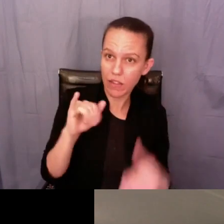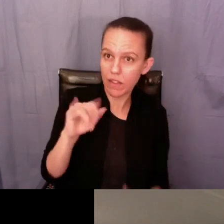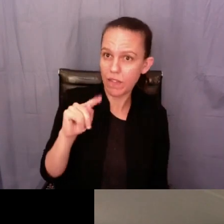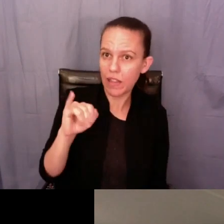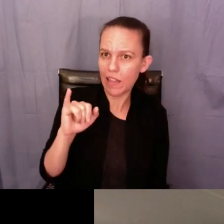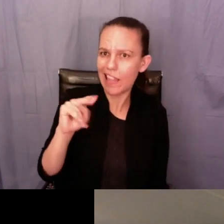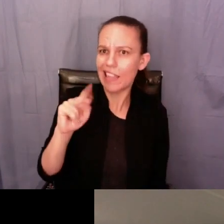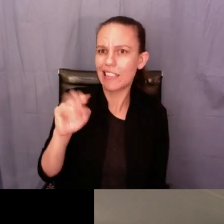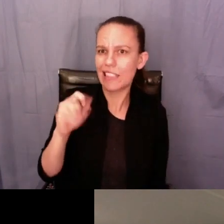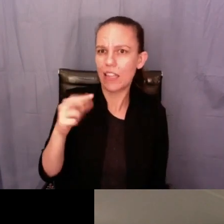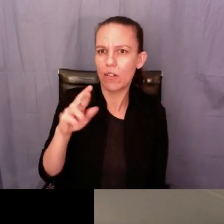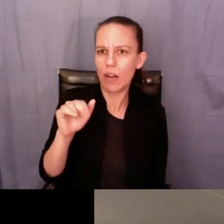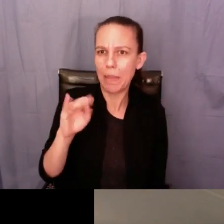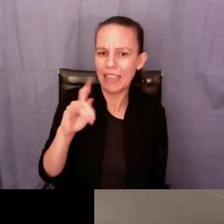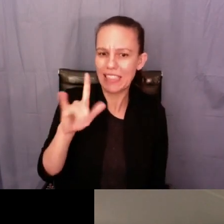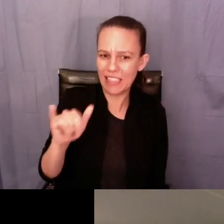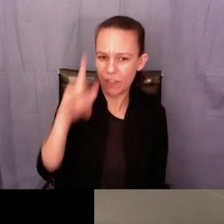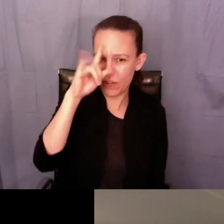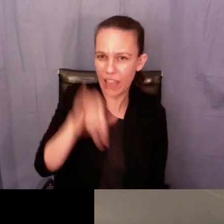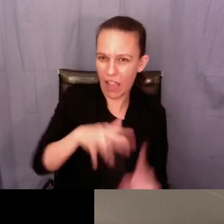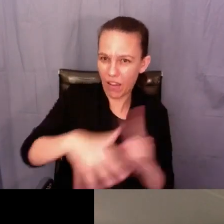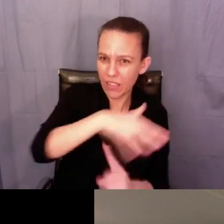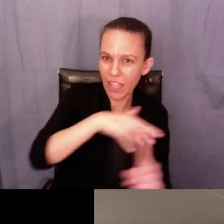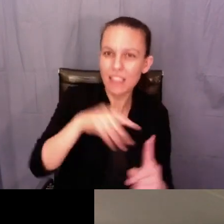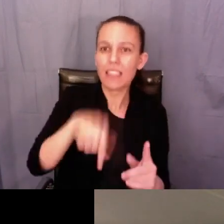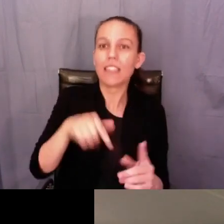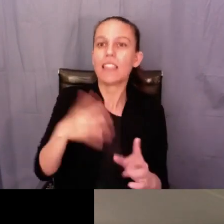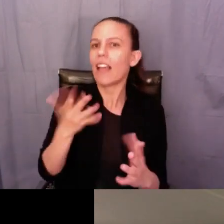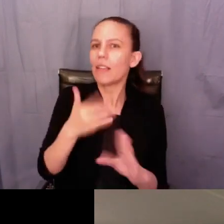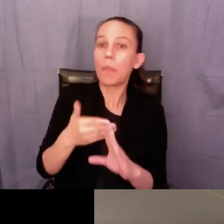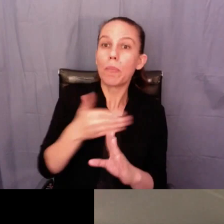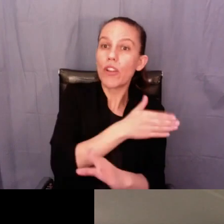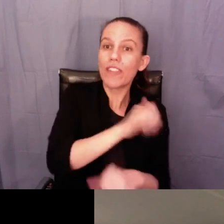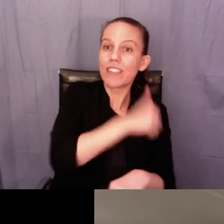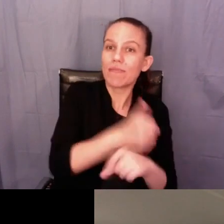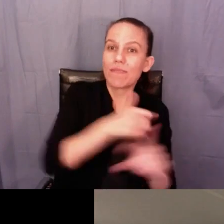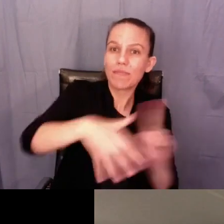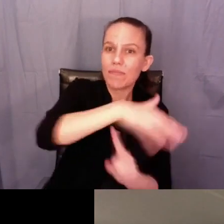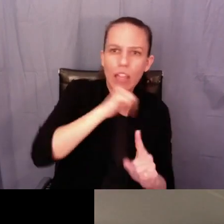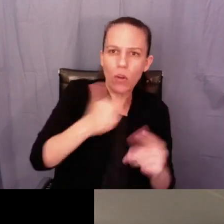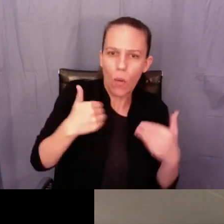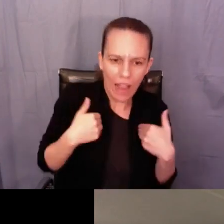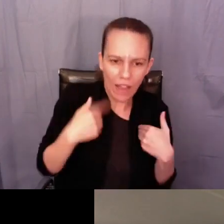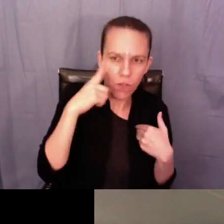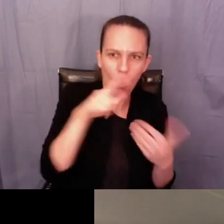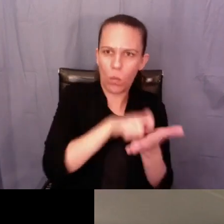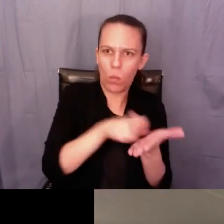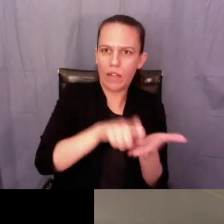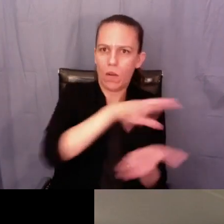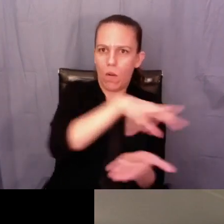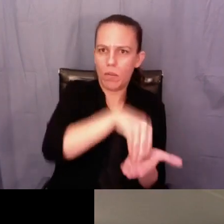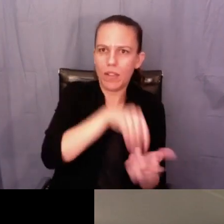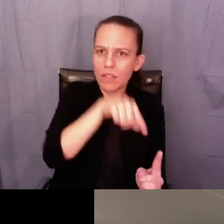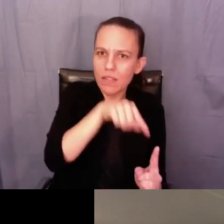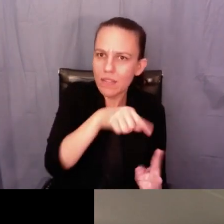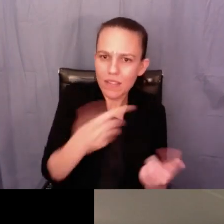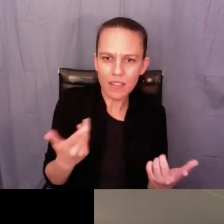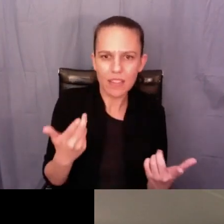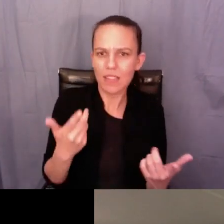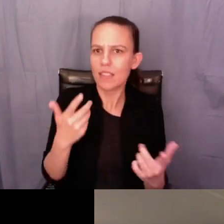You need this previous context. Or this situation. The situational context.